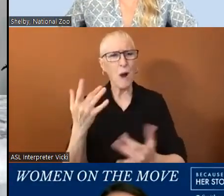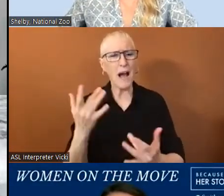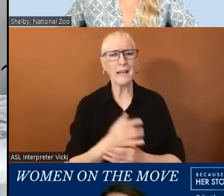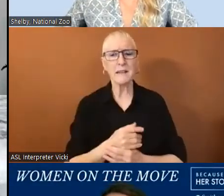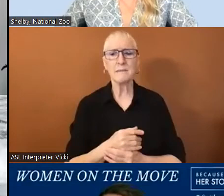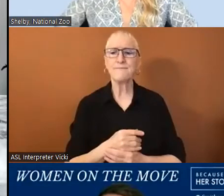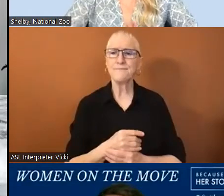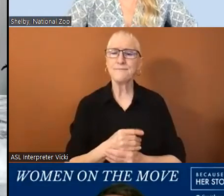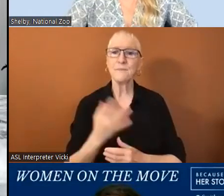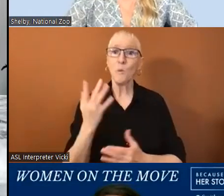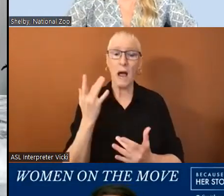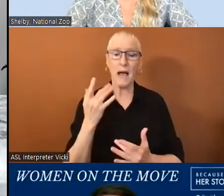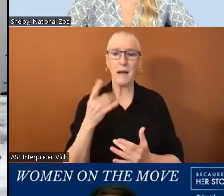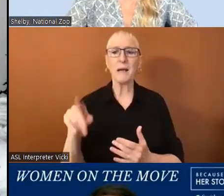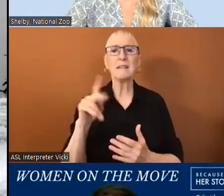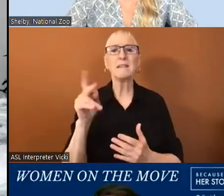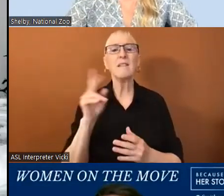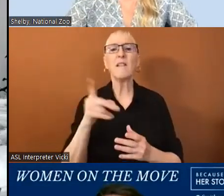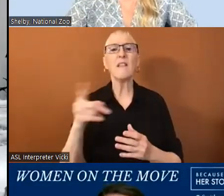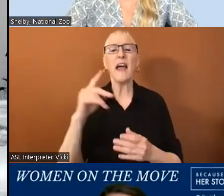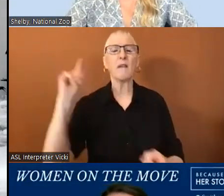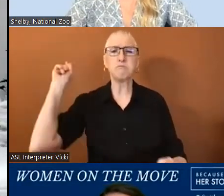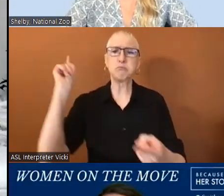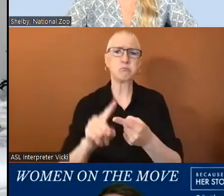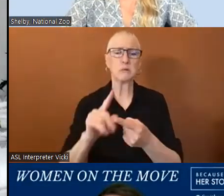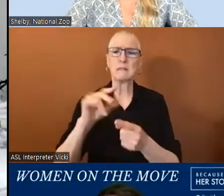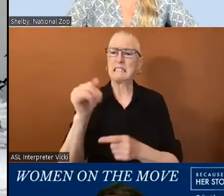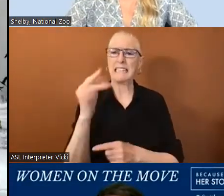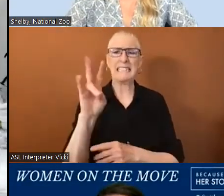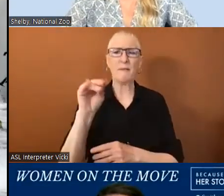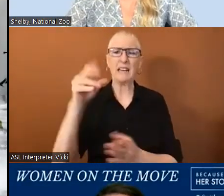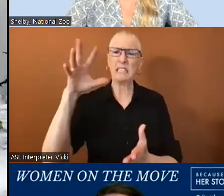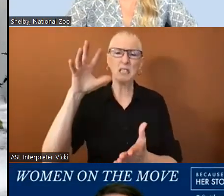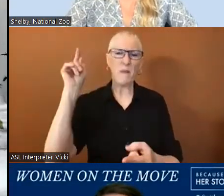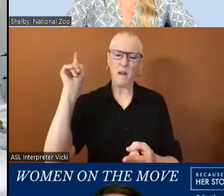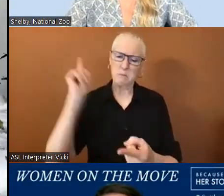their population crashed in the 1970s and that almost put them on the endangered species list,